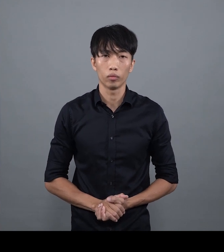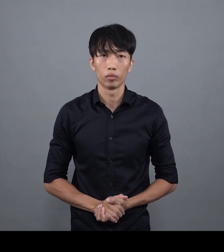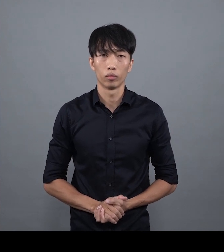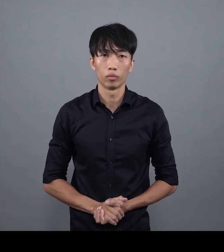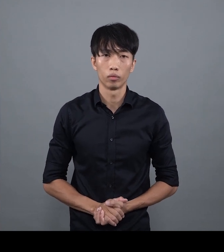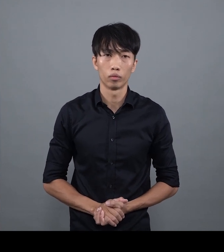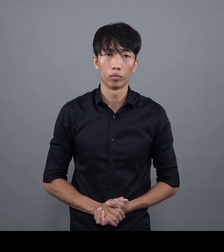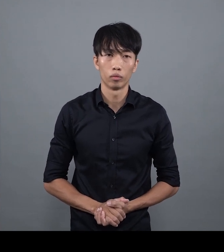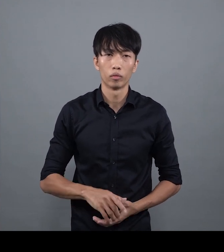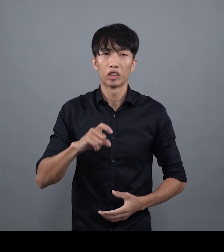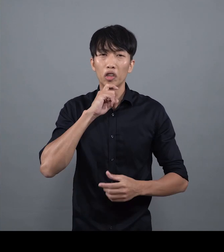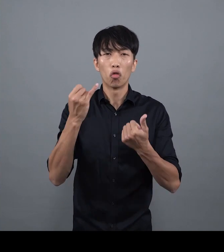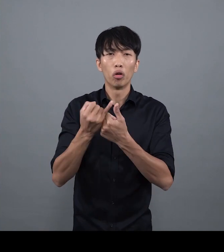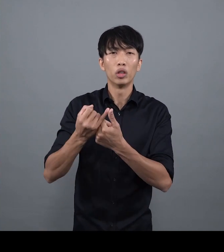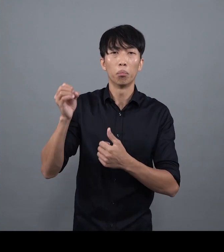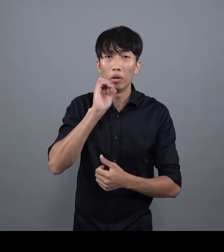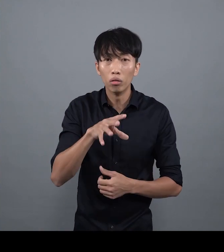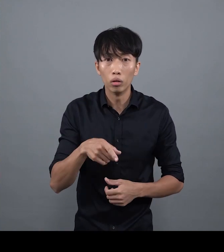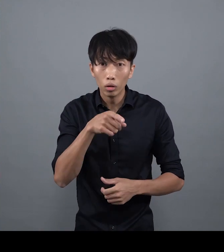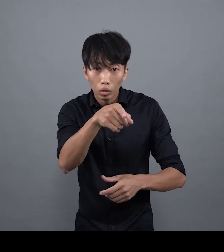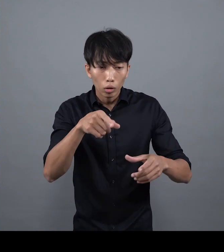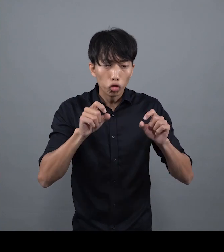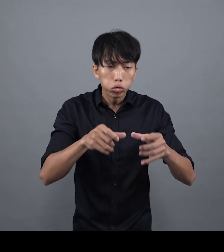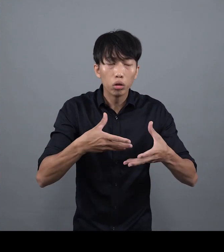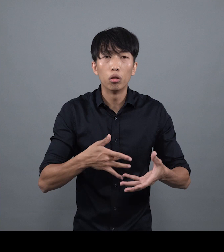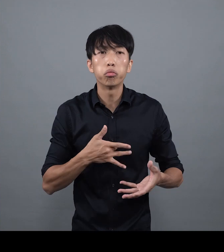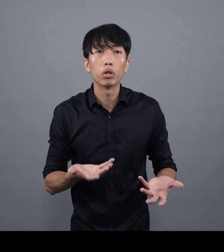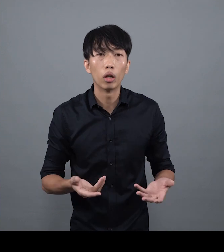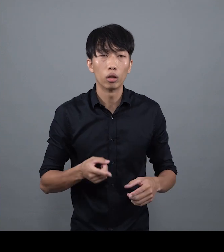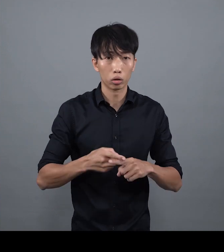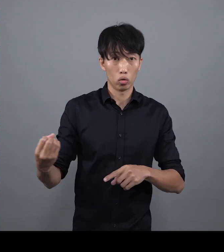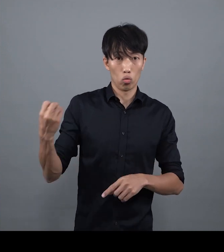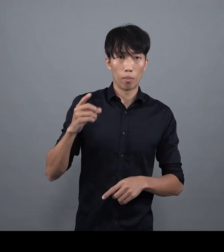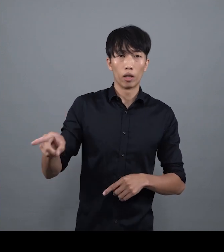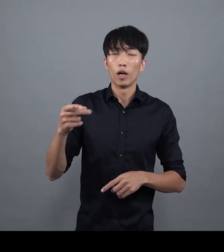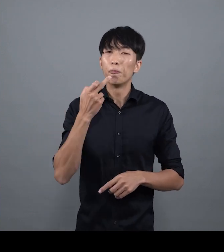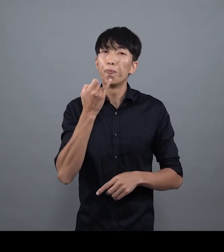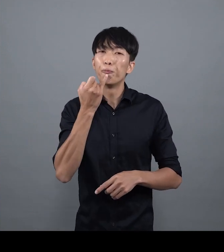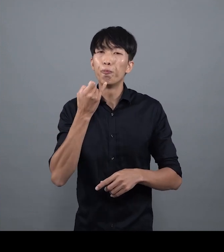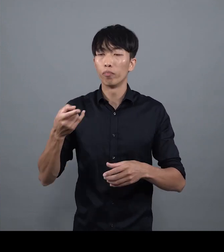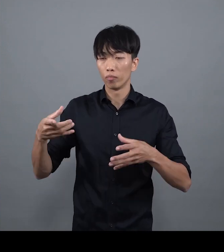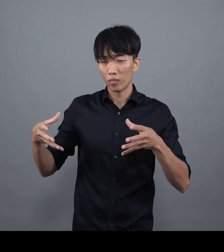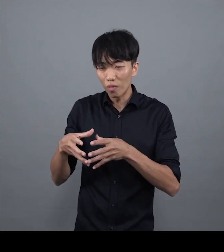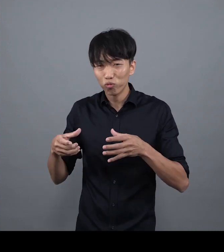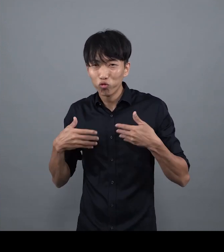One of my students asked me what I was going to do with all these stuffed toys She told me she had been sharing toys with her sister